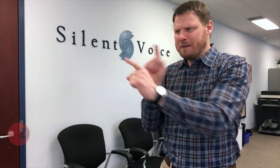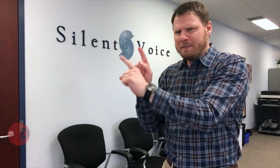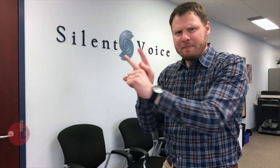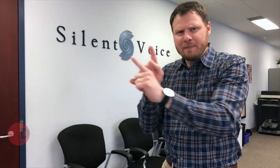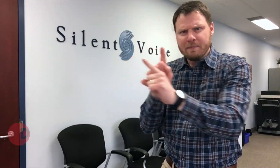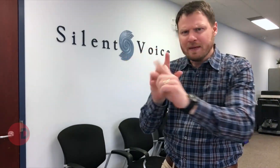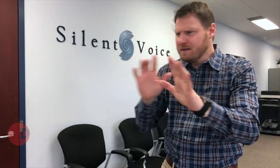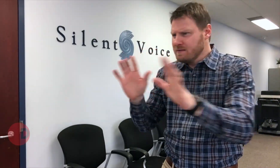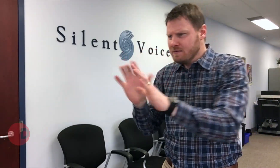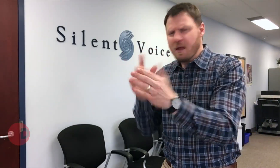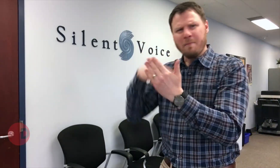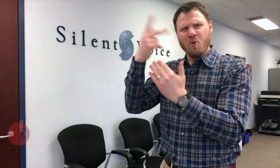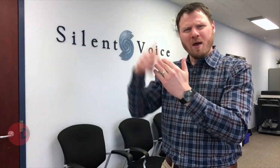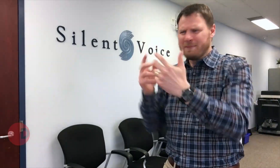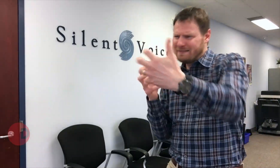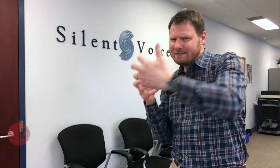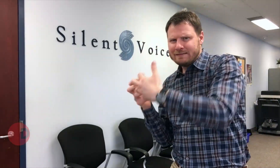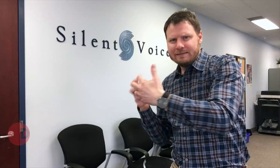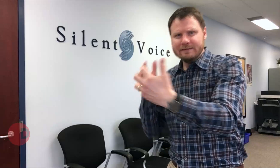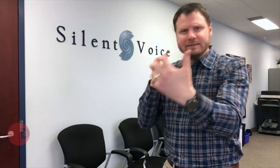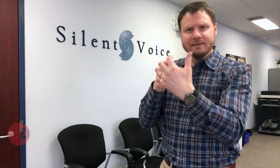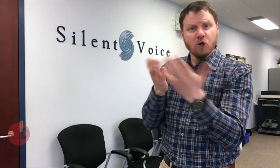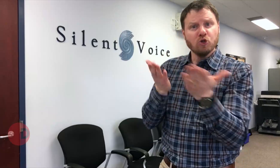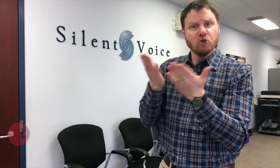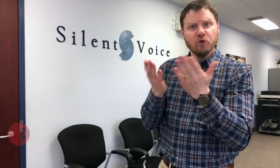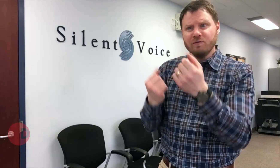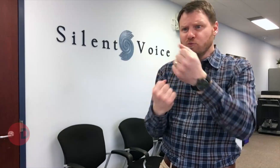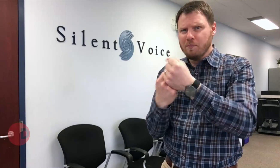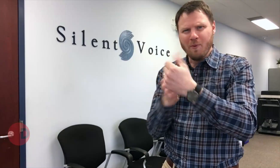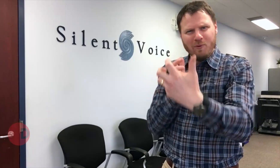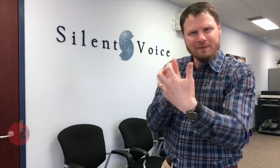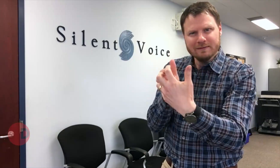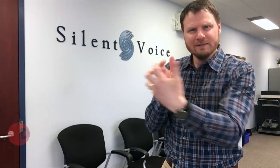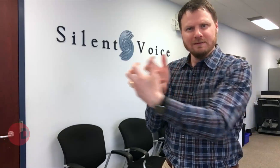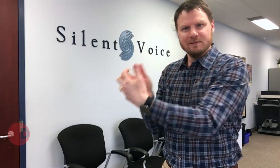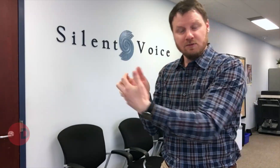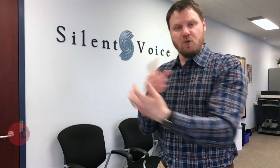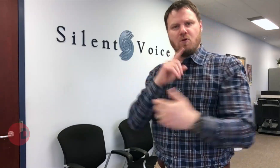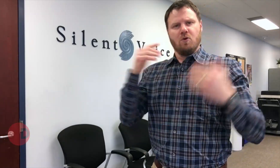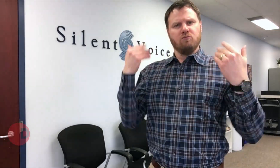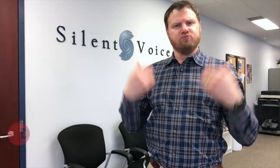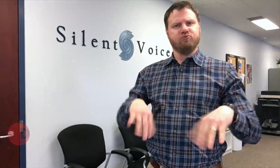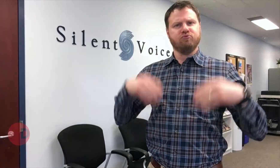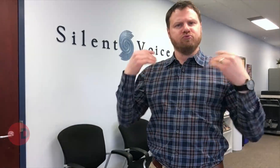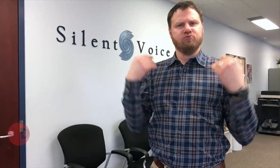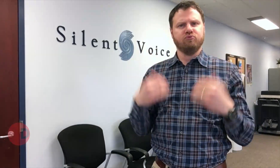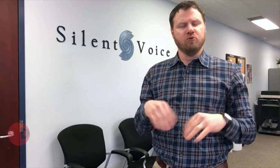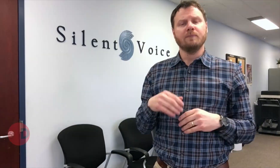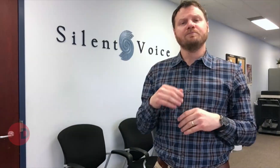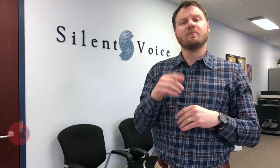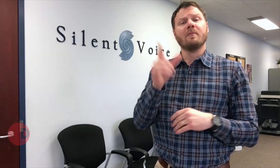programs are compatible with necessary service supports, it is quite challenging!